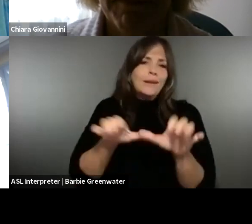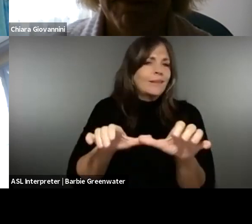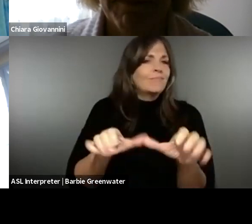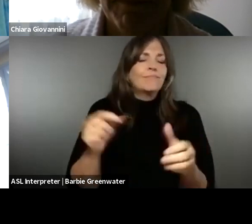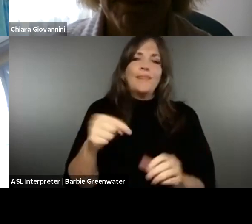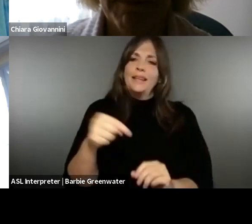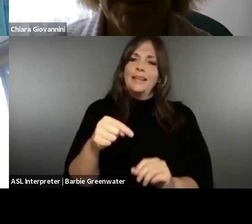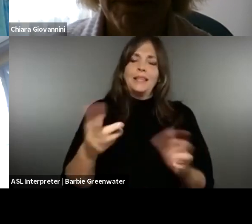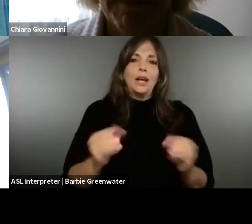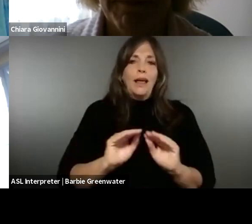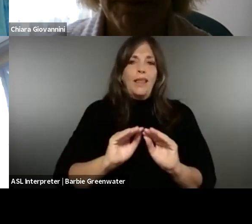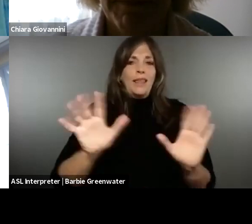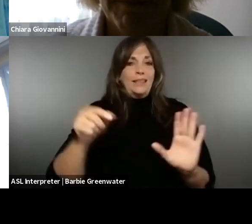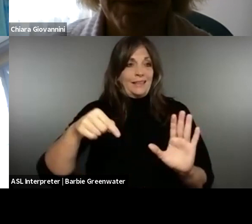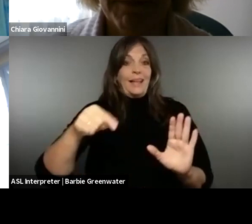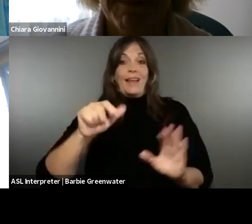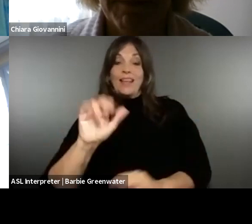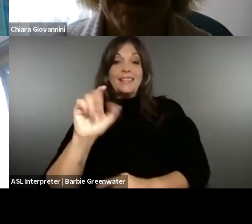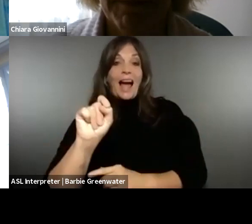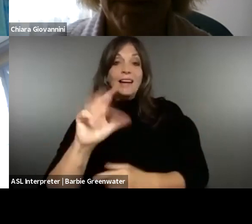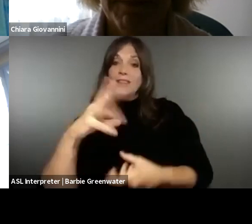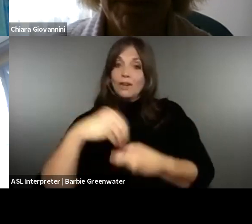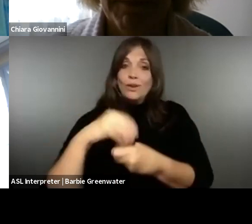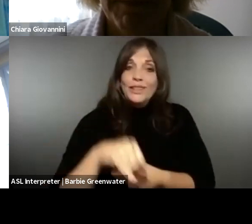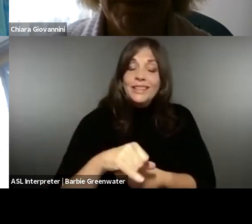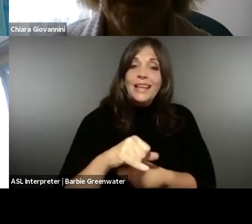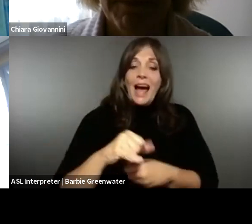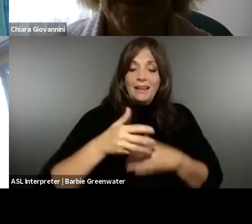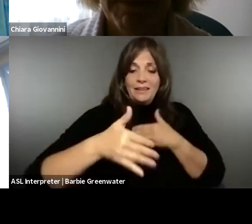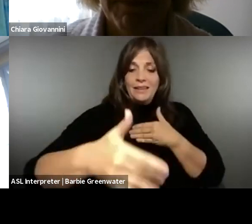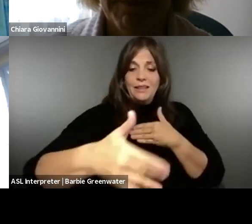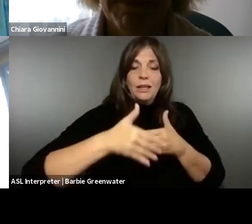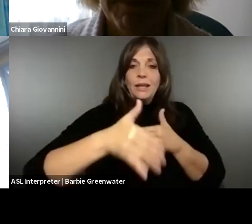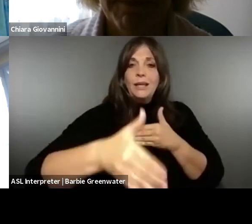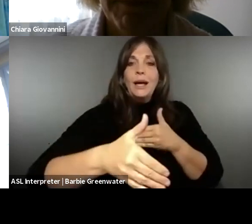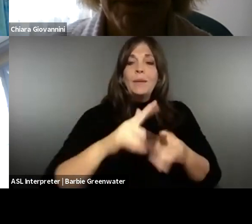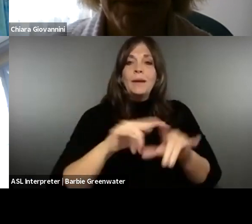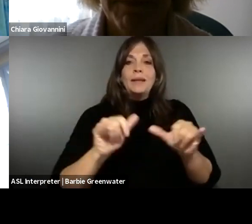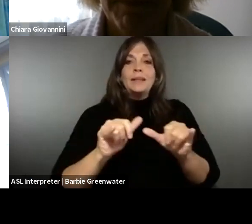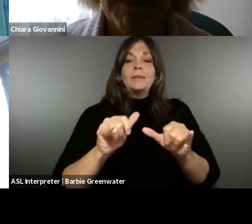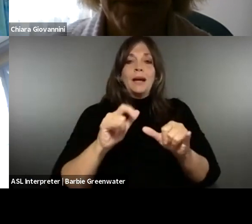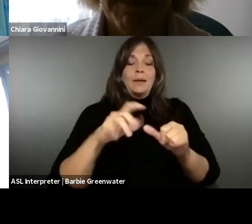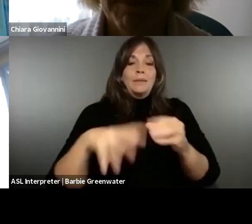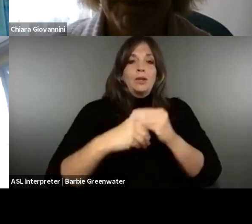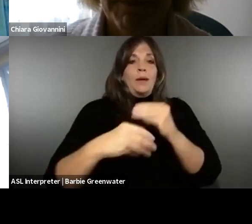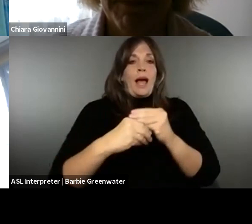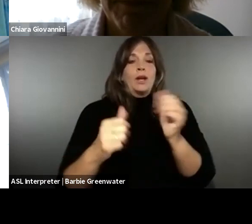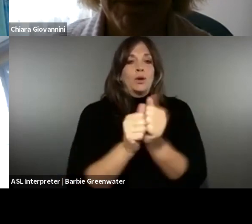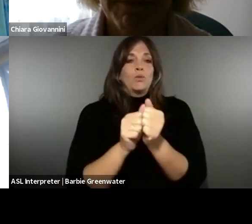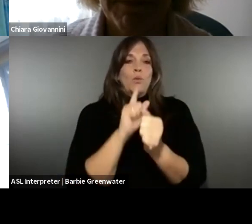this middle space, middle ground is really something I would like to emphasize and the act here clearly provides for that space, but a